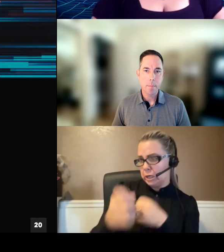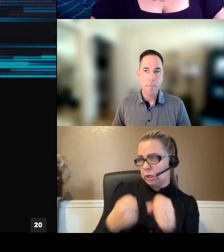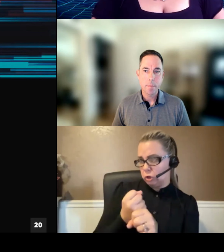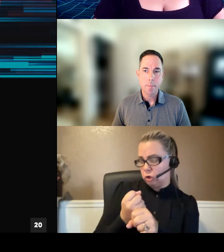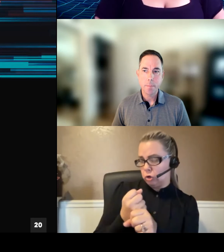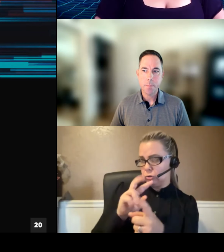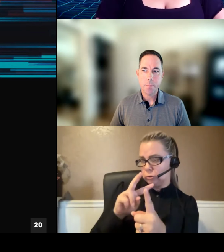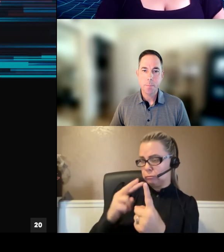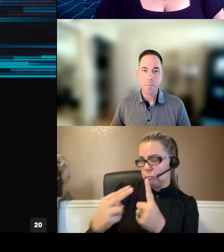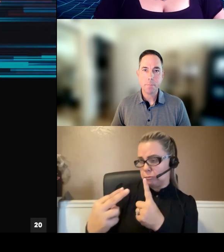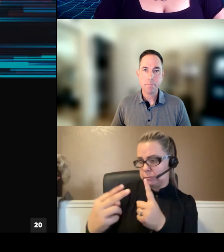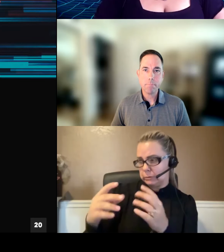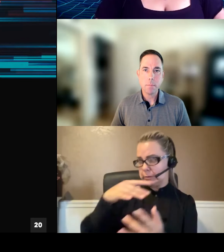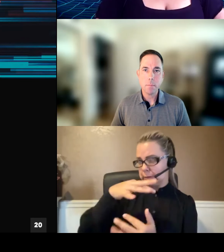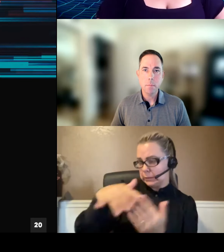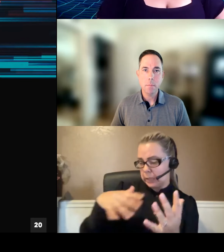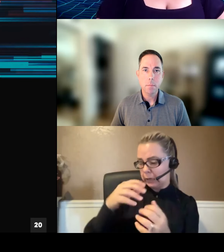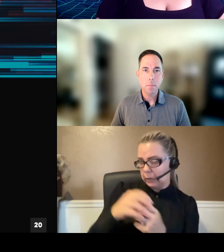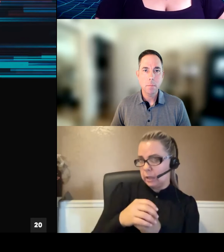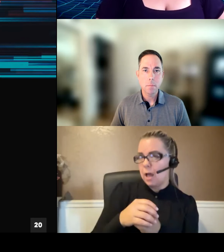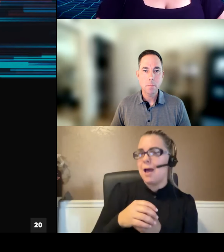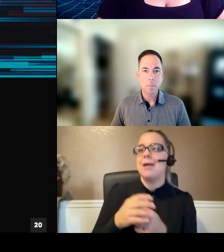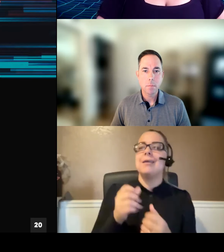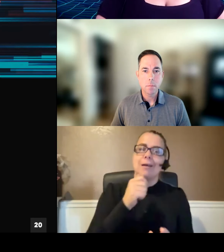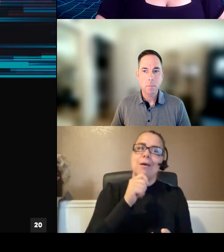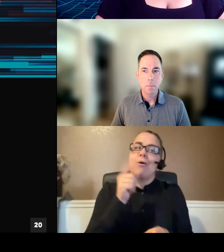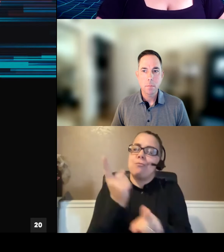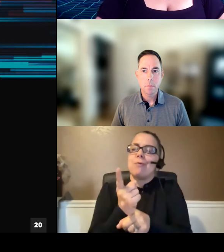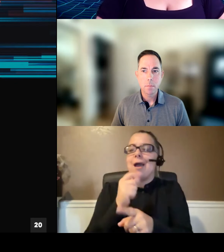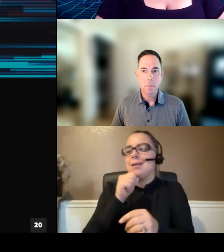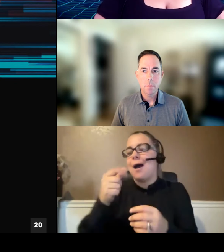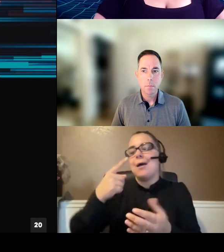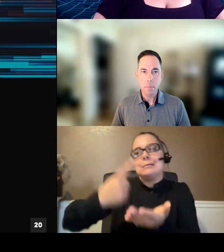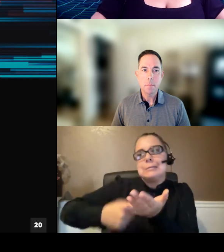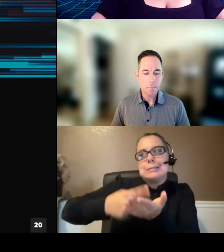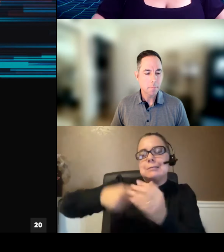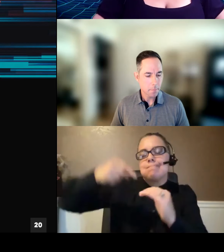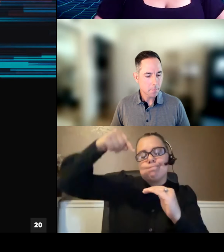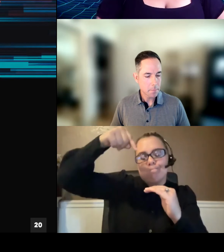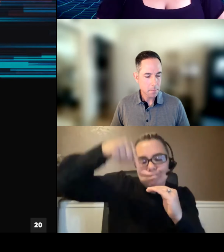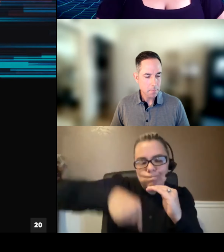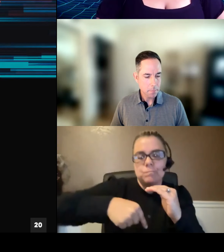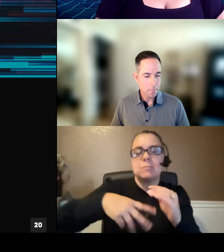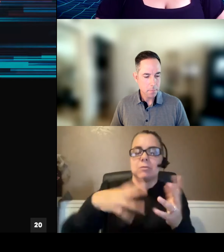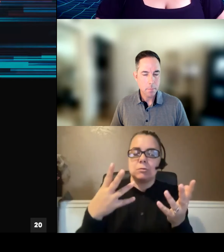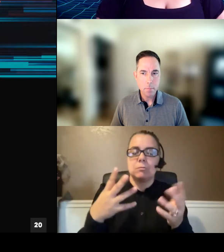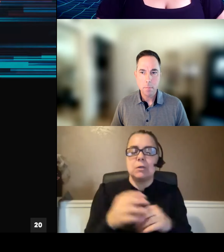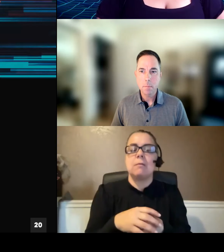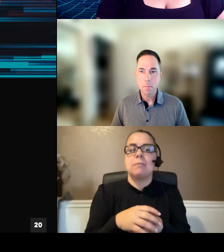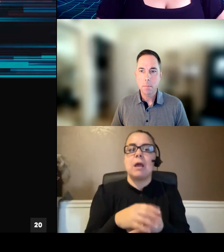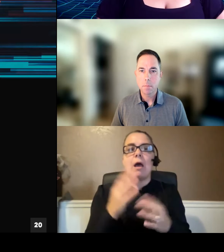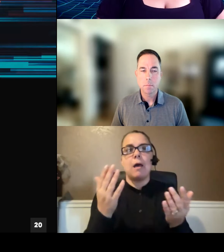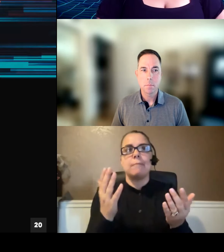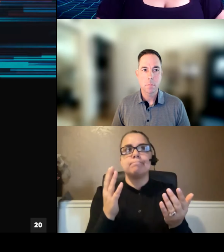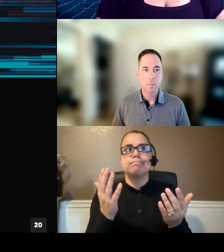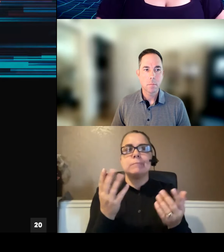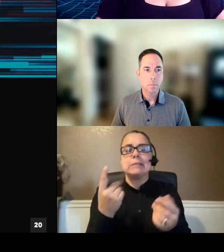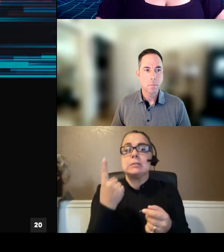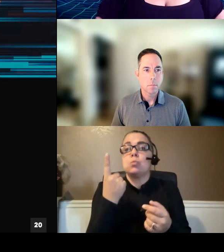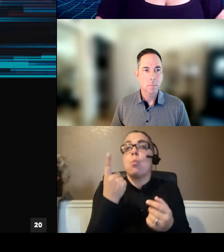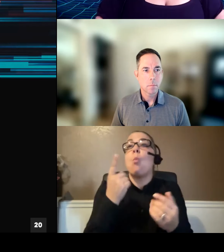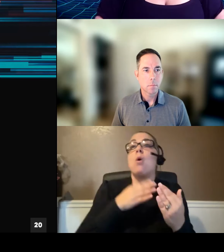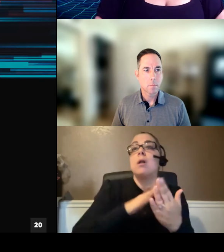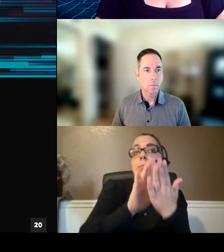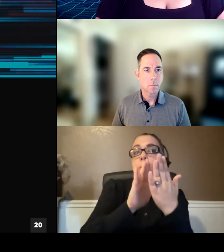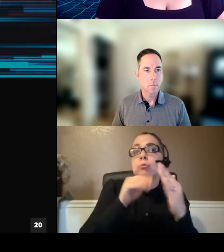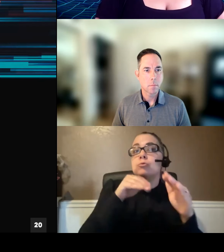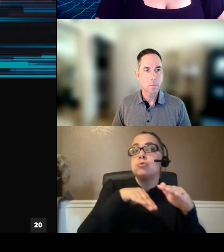Crystal: Yeah. I didn't go super deep into that, given that this is web accessibility, but I do hope to see someone really run with this